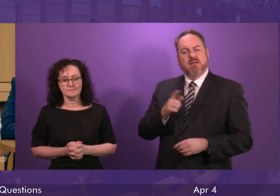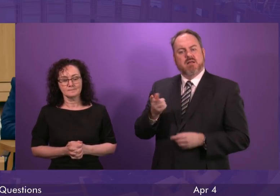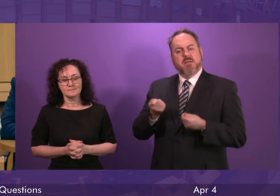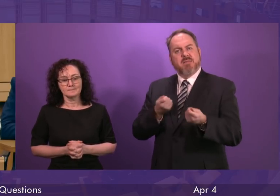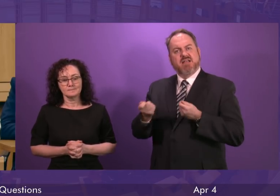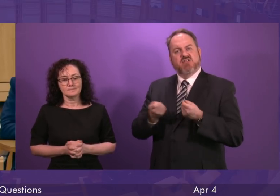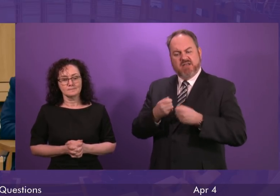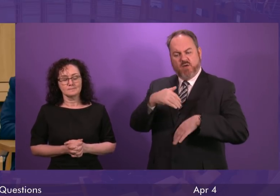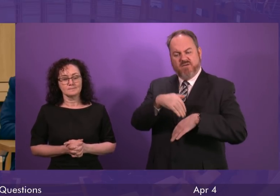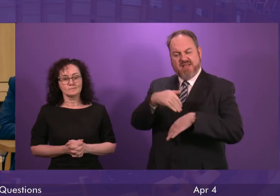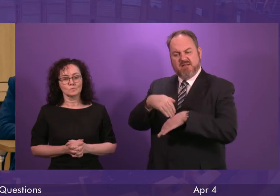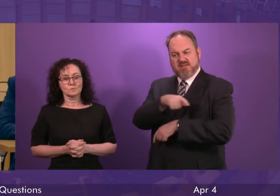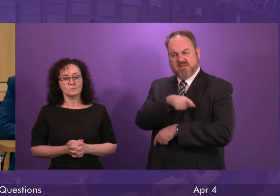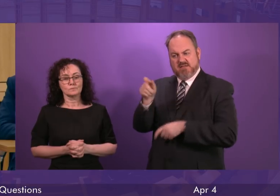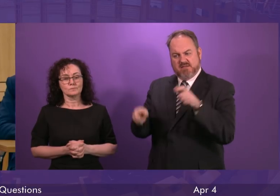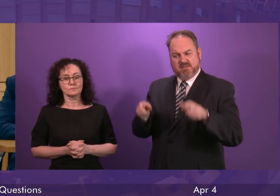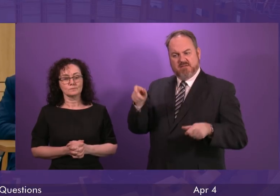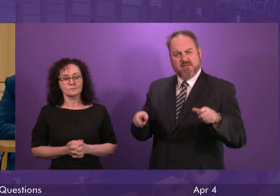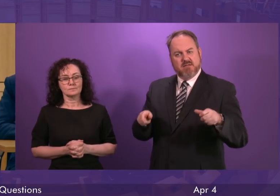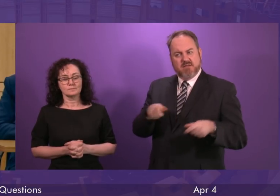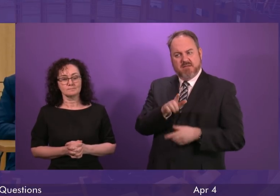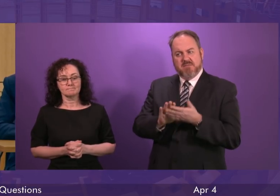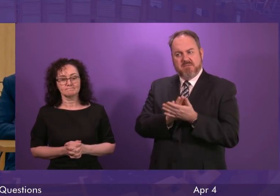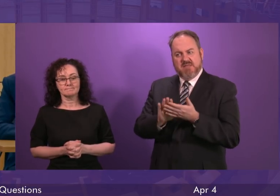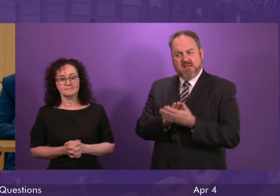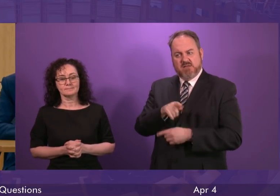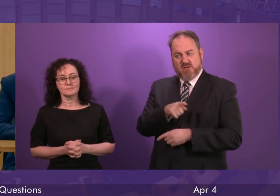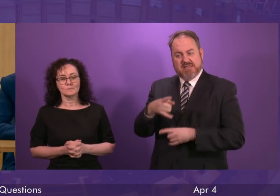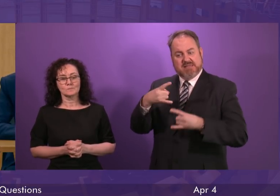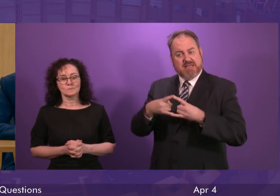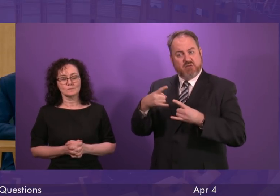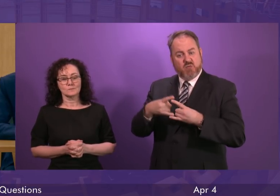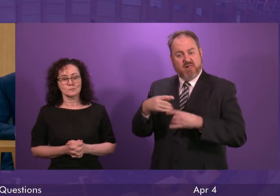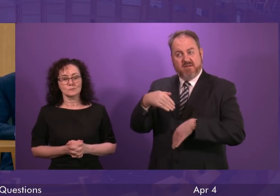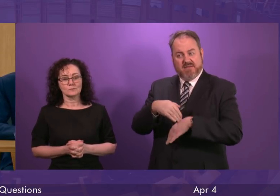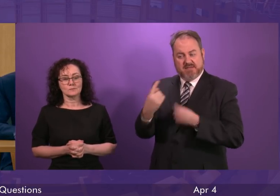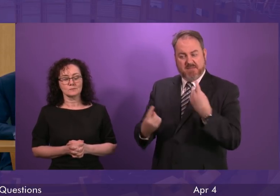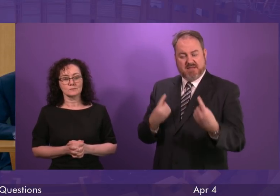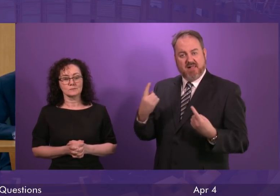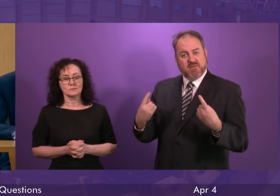Bill will make it possible for domestic abuse and sexual offenders who would otherwise be